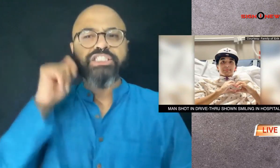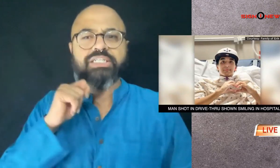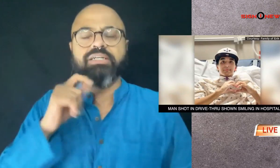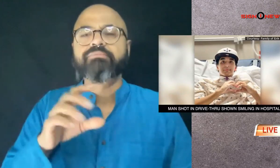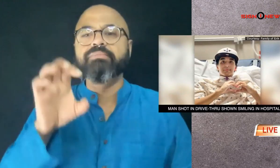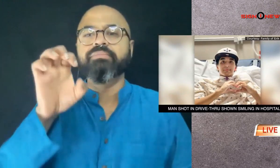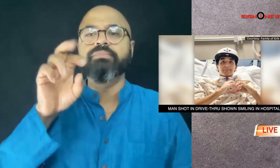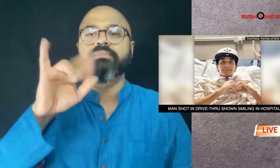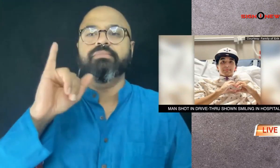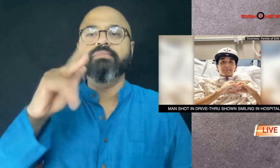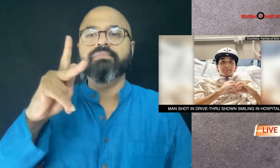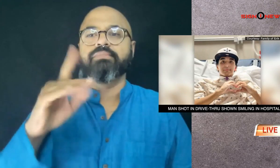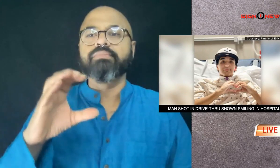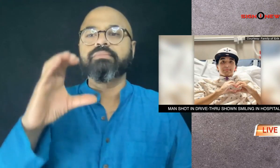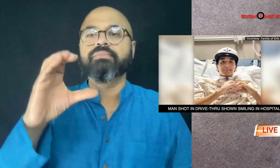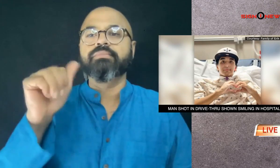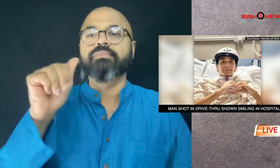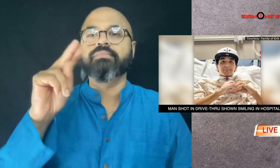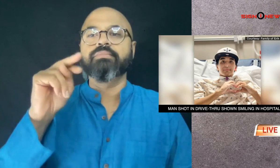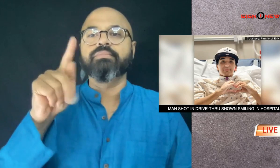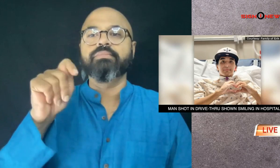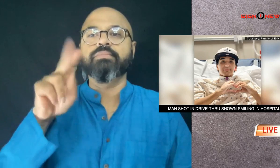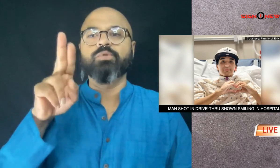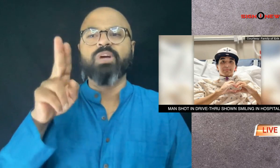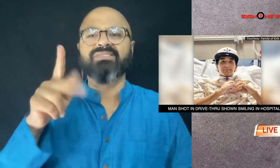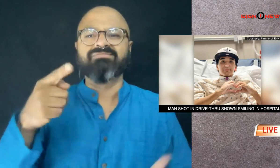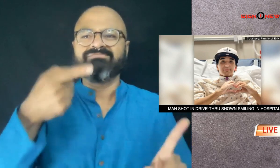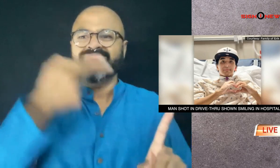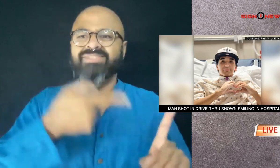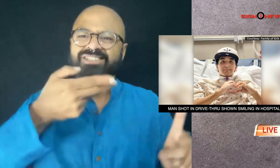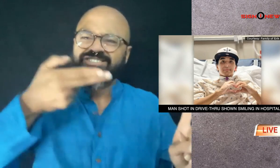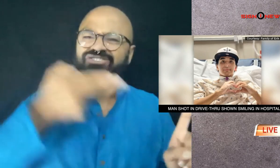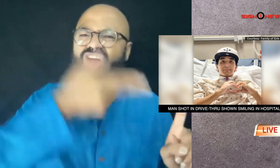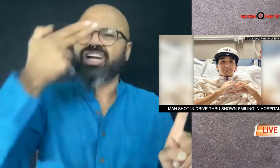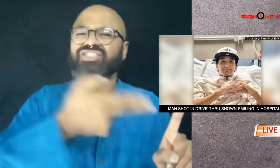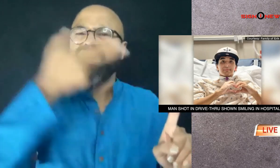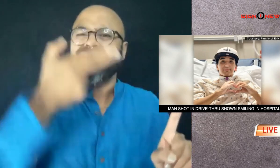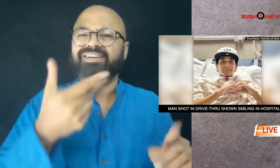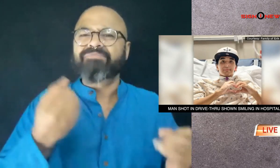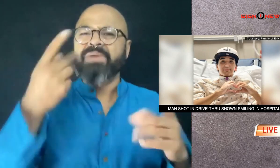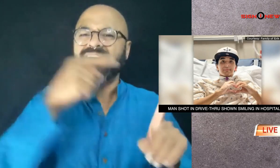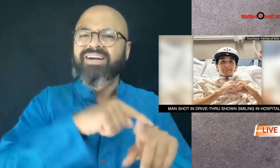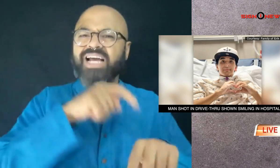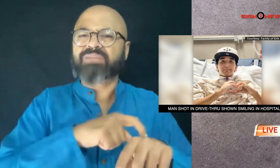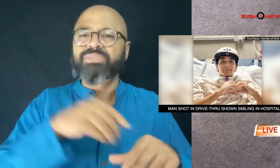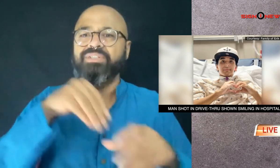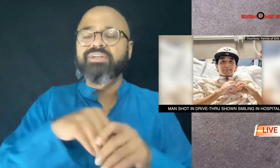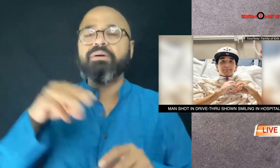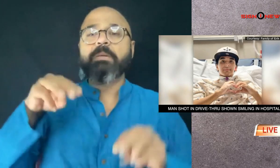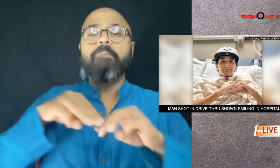a month ago 17-year-old Texas teenager Erik Cantu was shot multiple times in a McDonald's